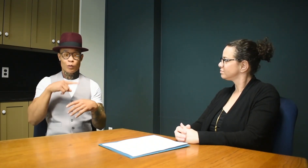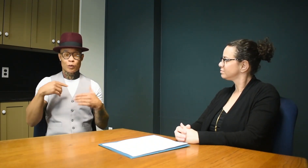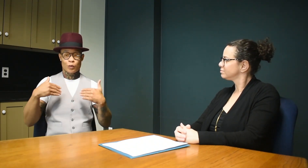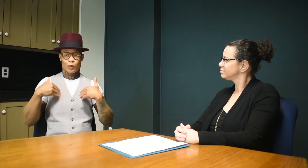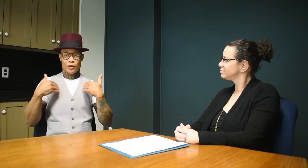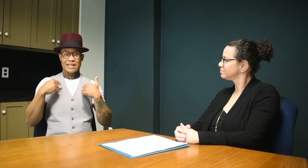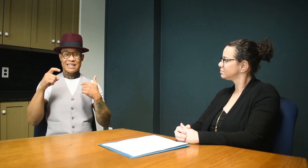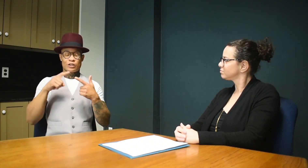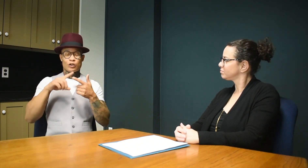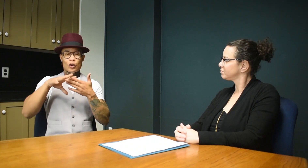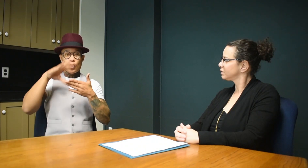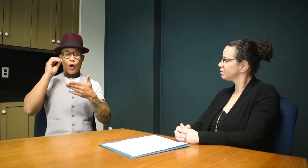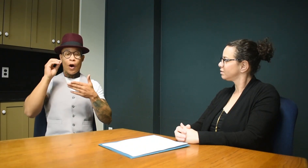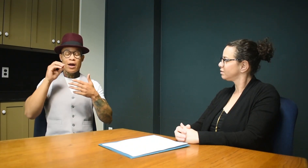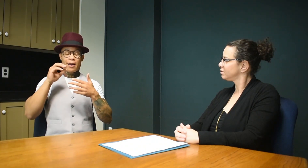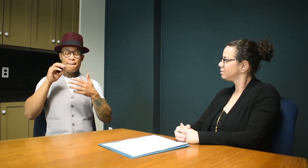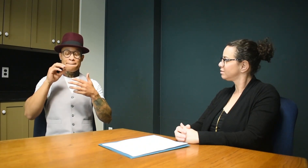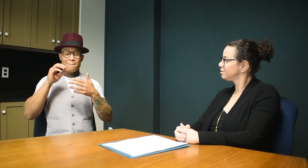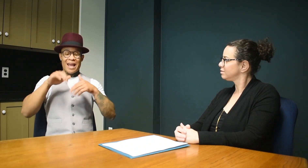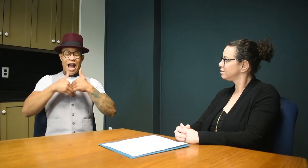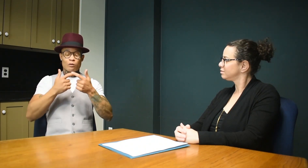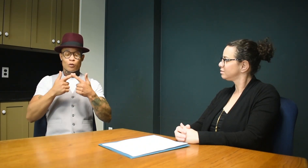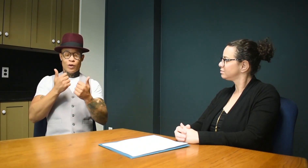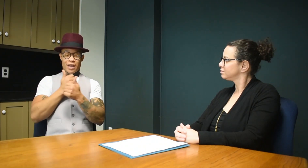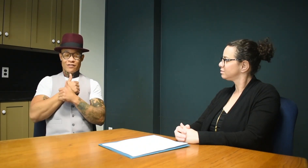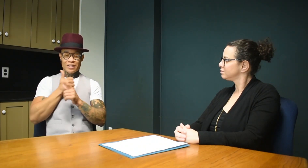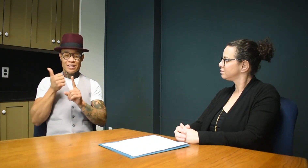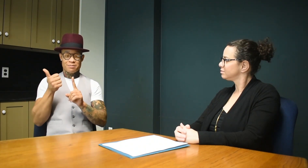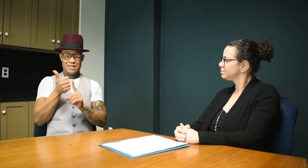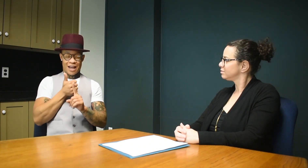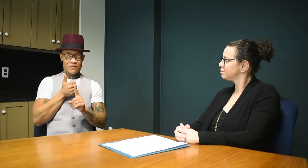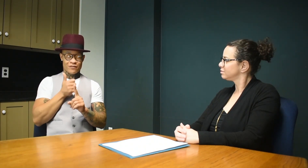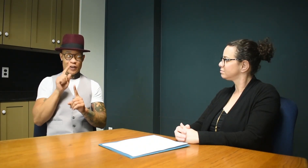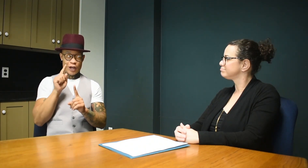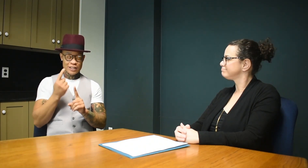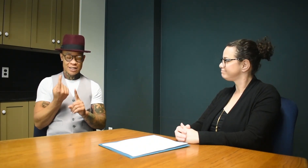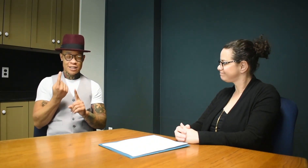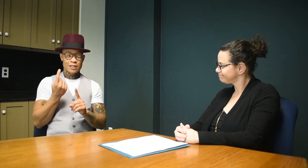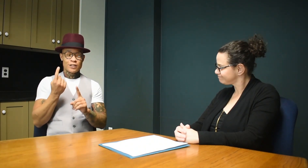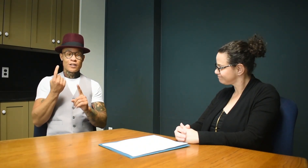So I'd like to encourage young people to learn how to love themselves first